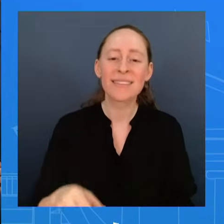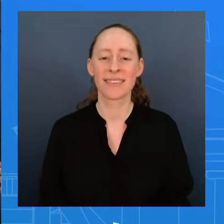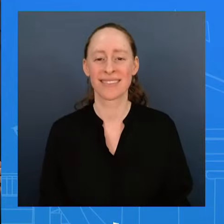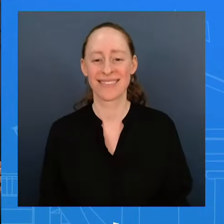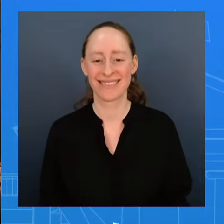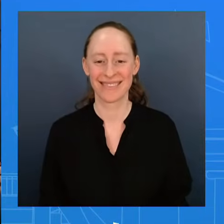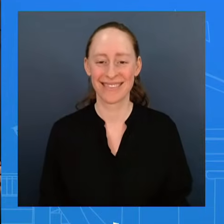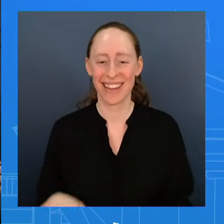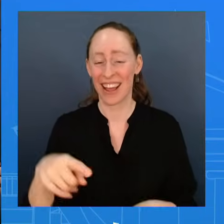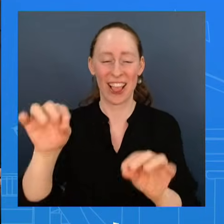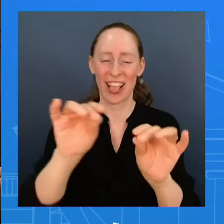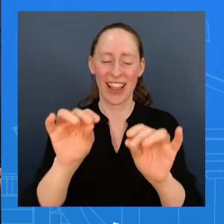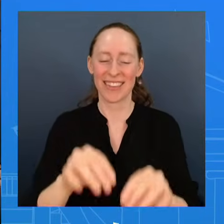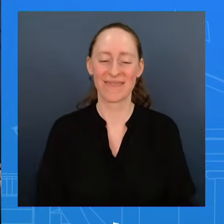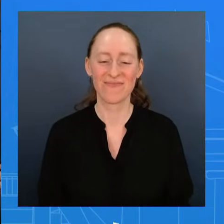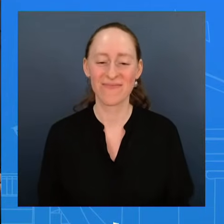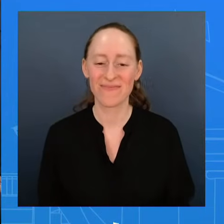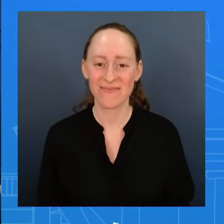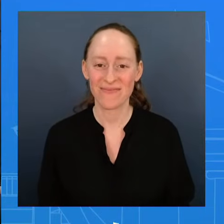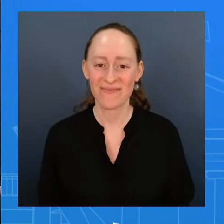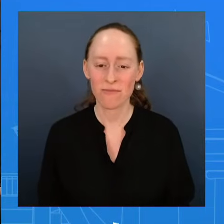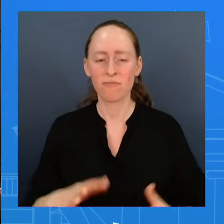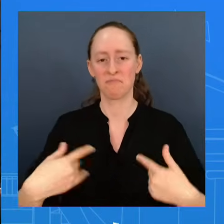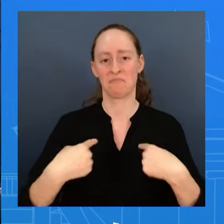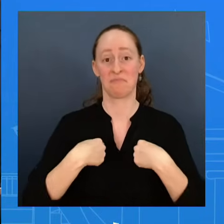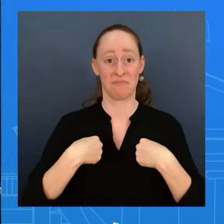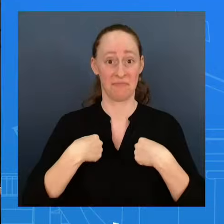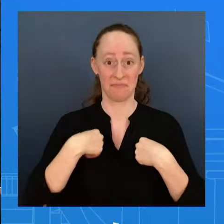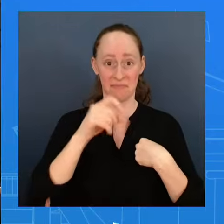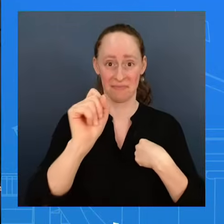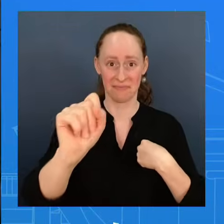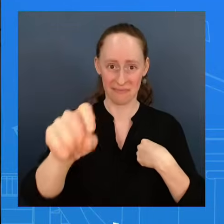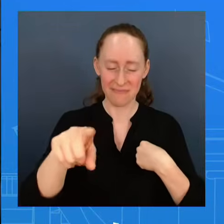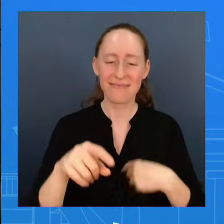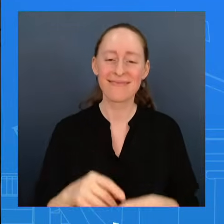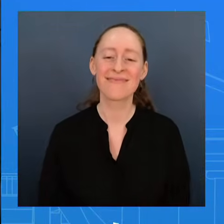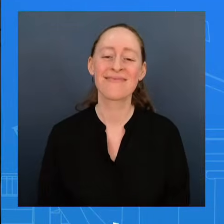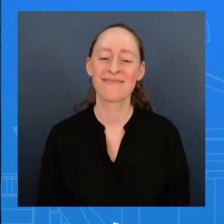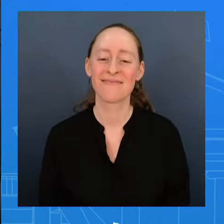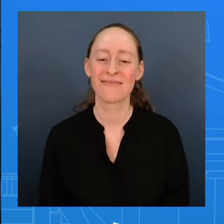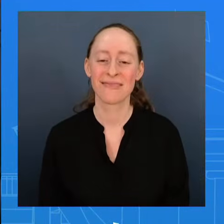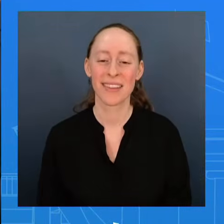I understand -- we understand Secretary Blinken is in -- in the region right now, but has the President, has the White House gotten any --